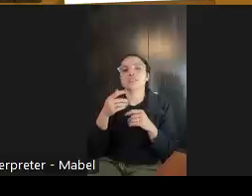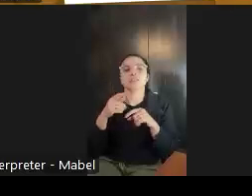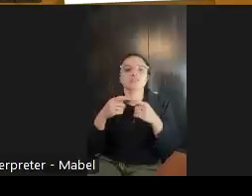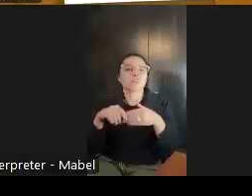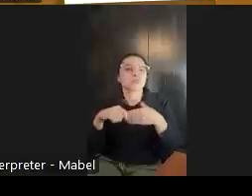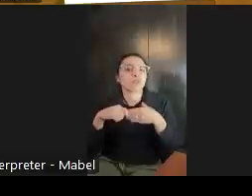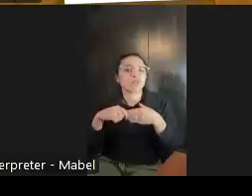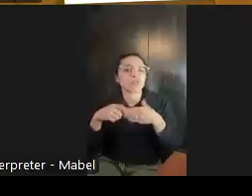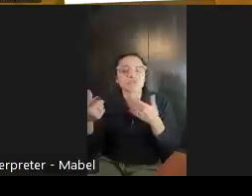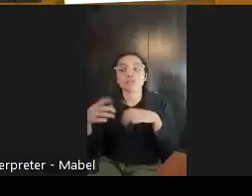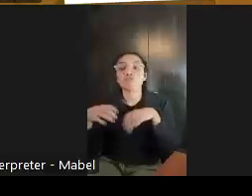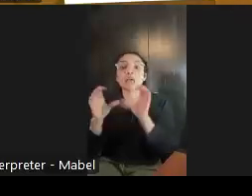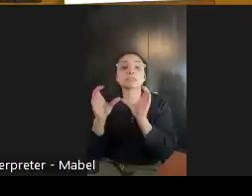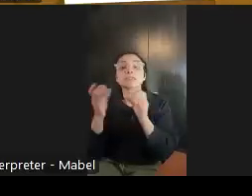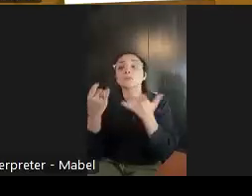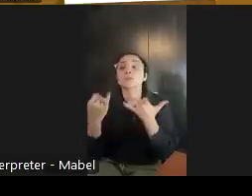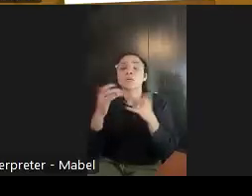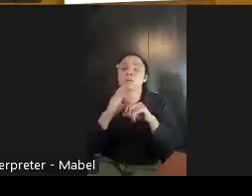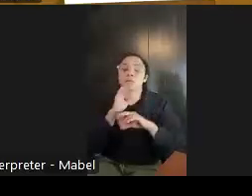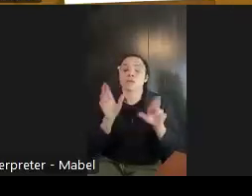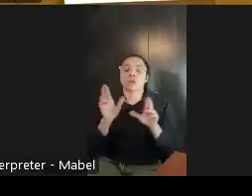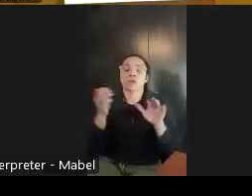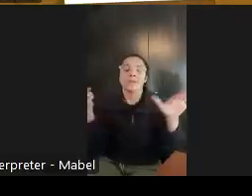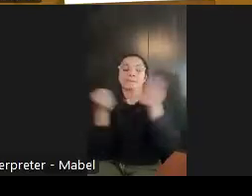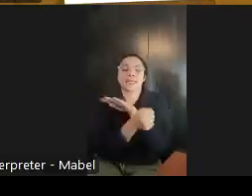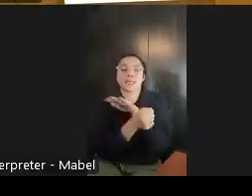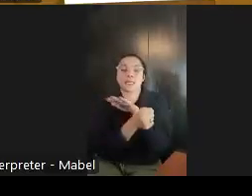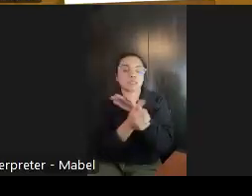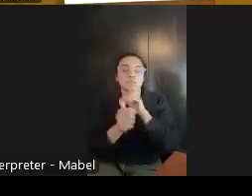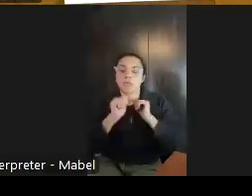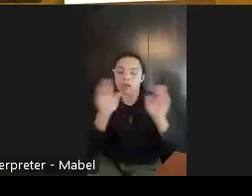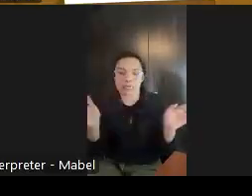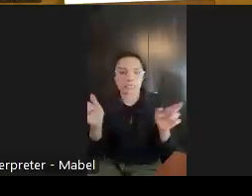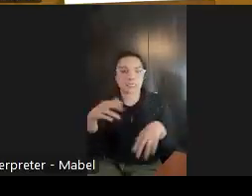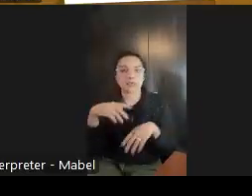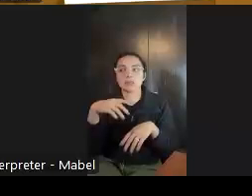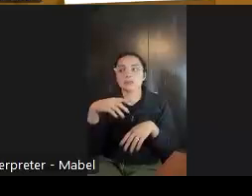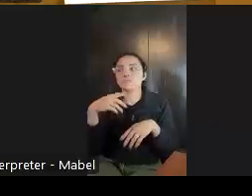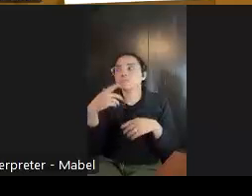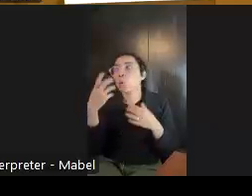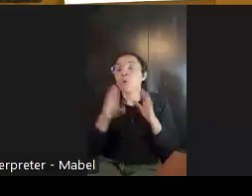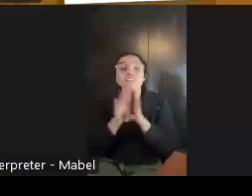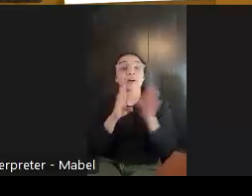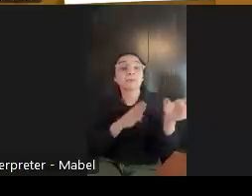ready to be admitted or you know we may develop a plan that requires for example sending them home